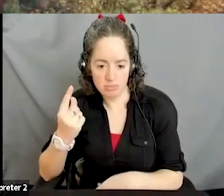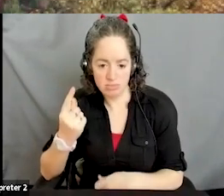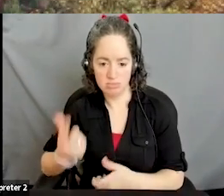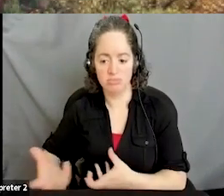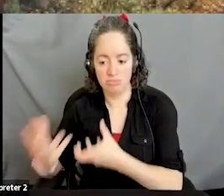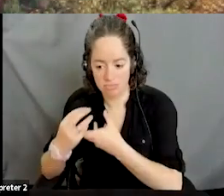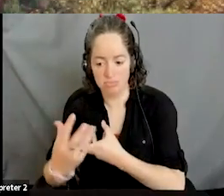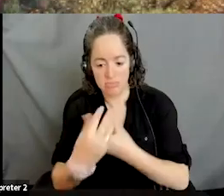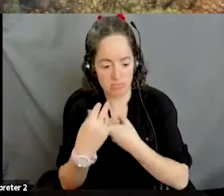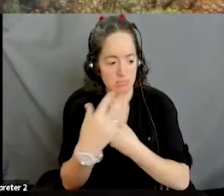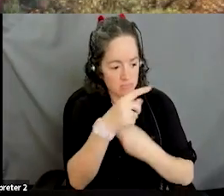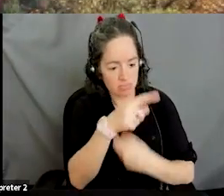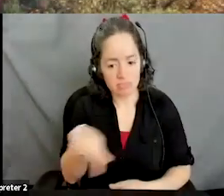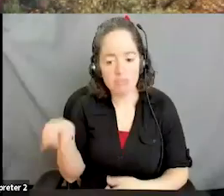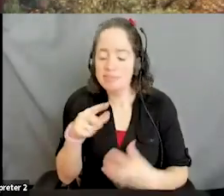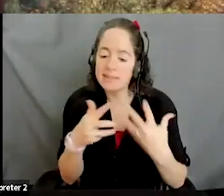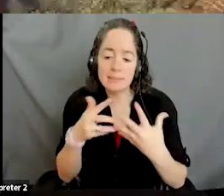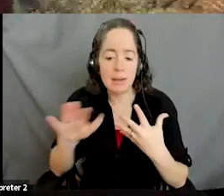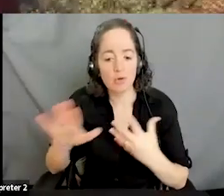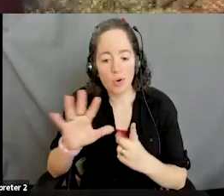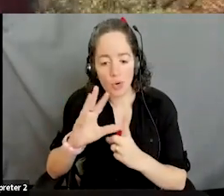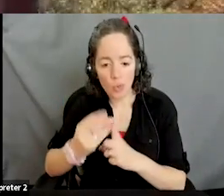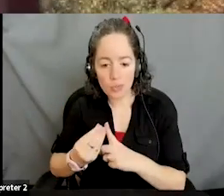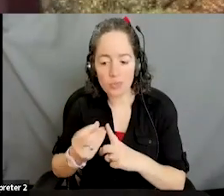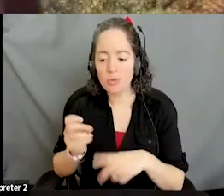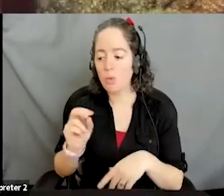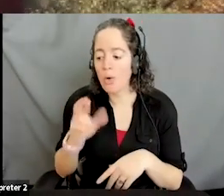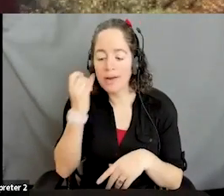cultural variations and the neurodivergent spectrum alike.